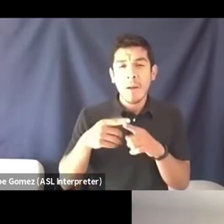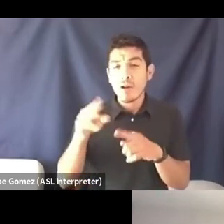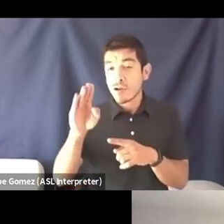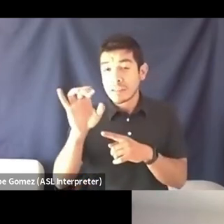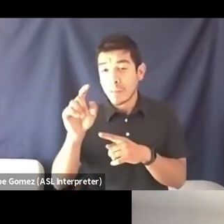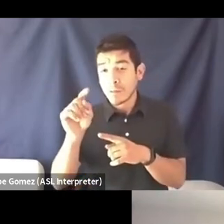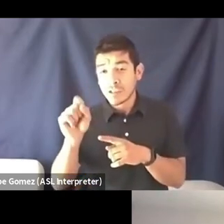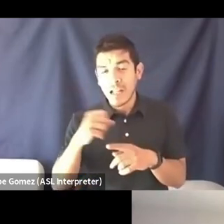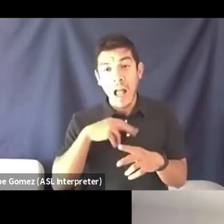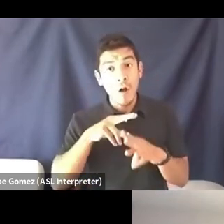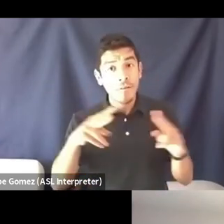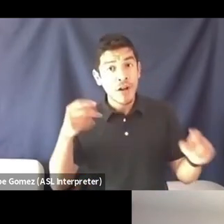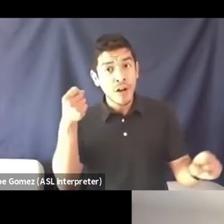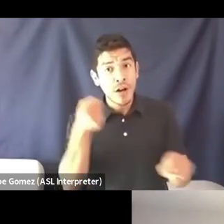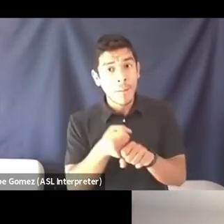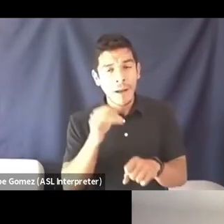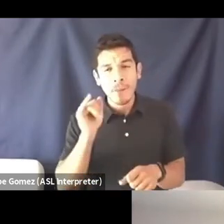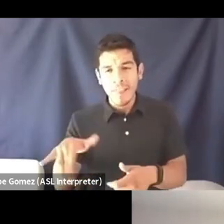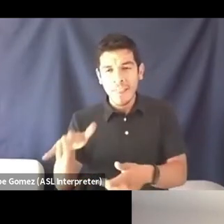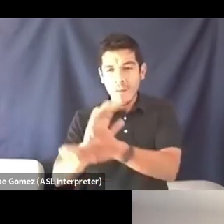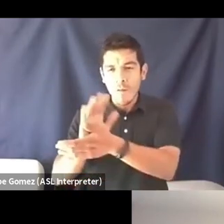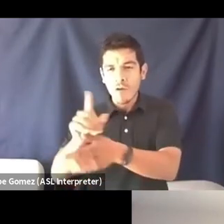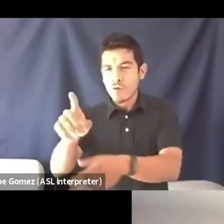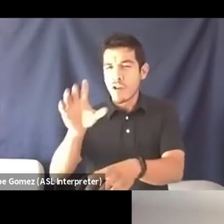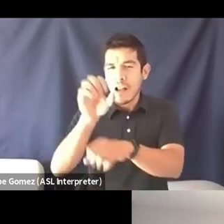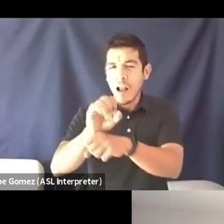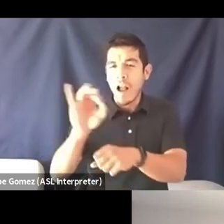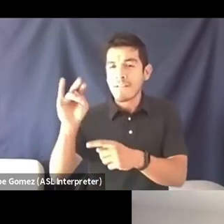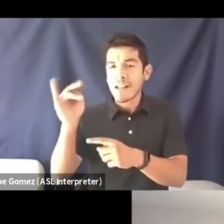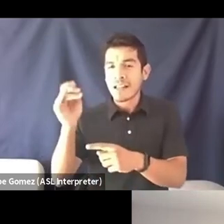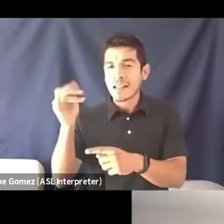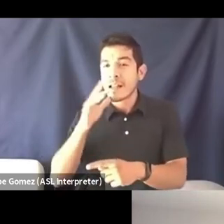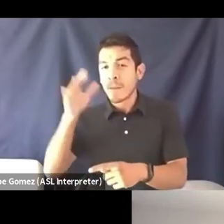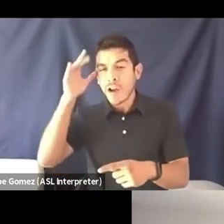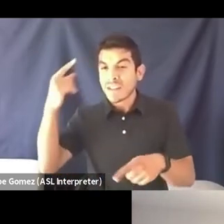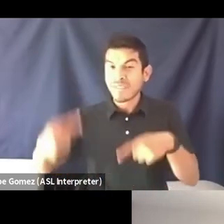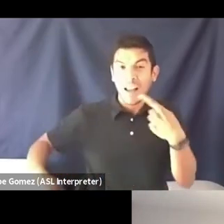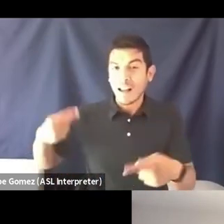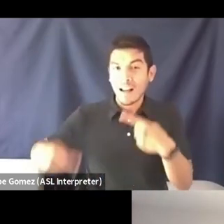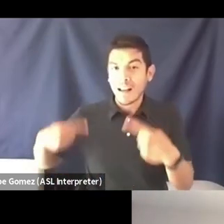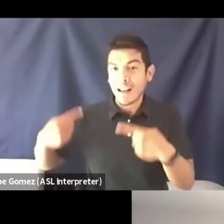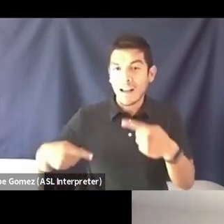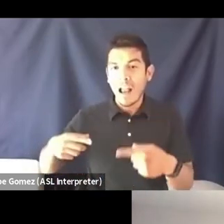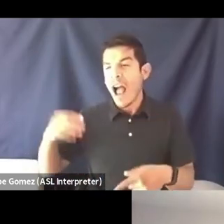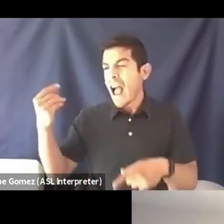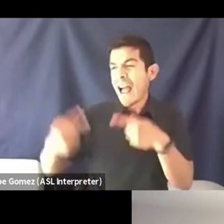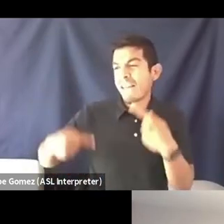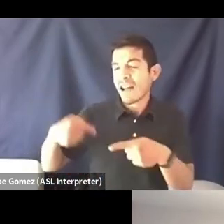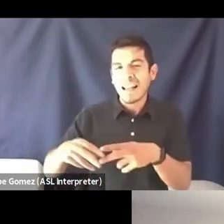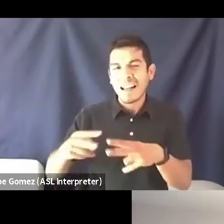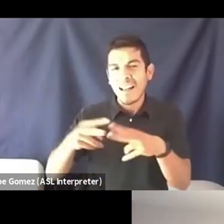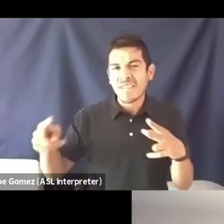by that scene that you captured of Yingying's parents fighting. And fighting in a very, very raw